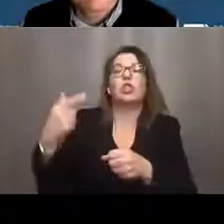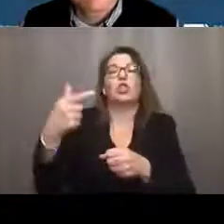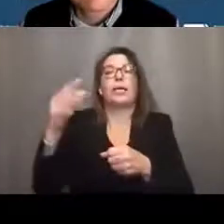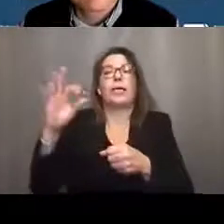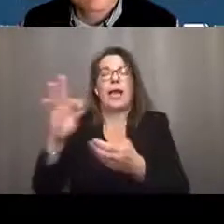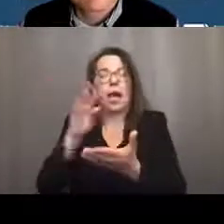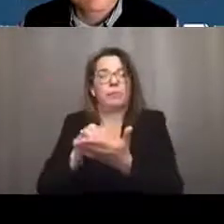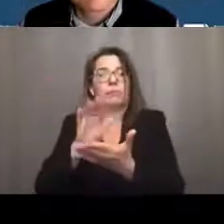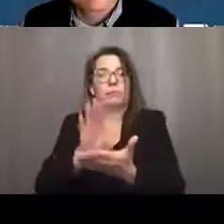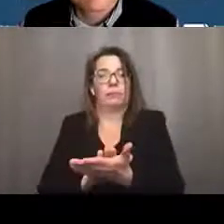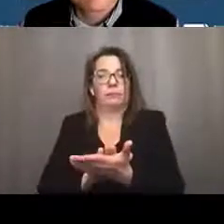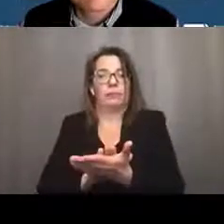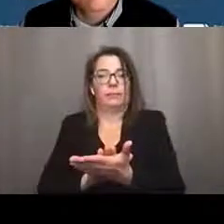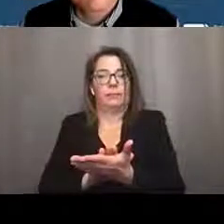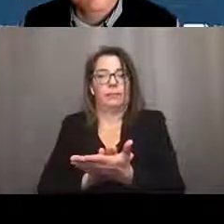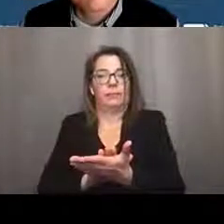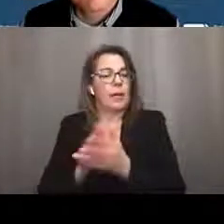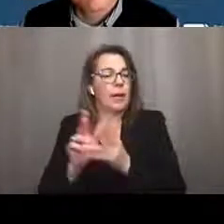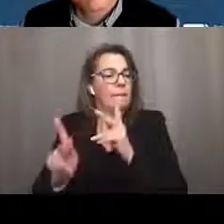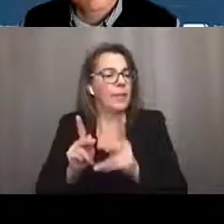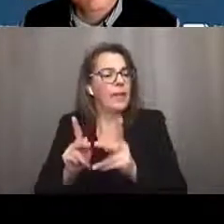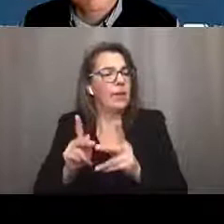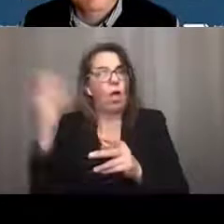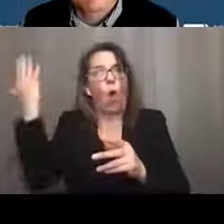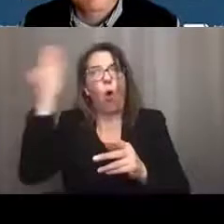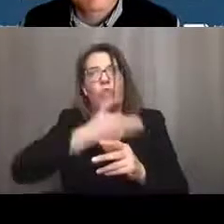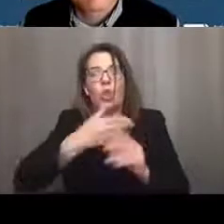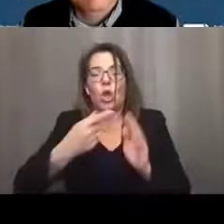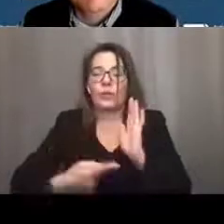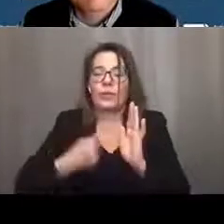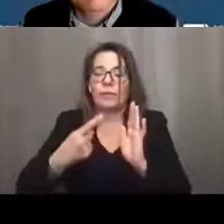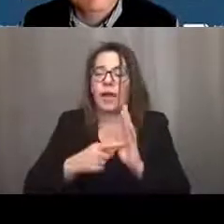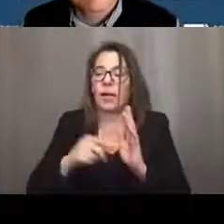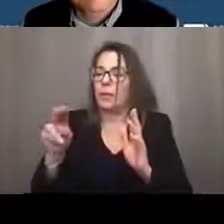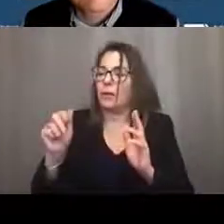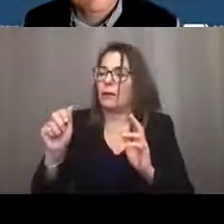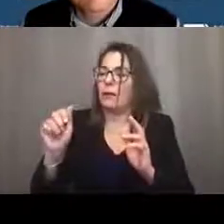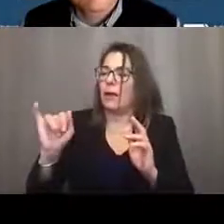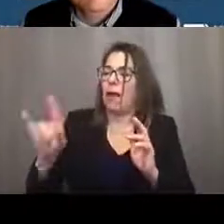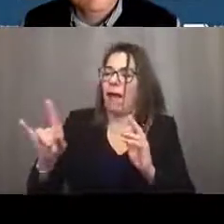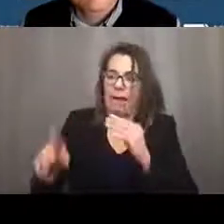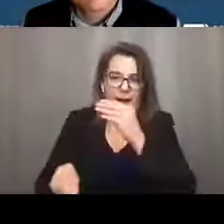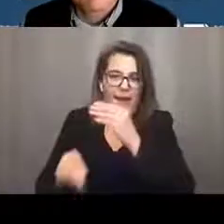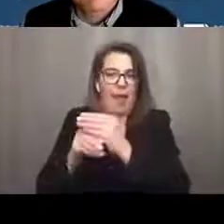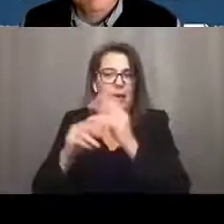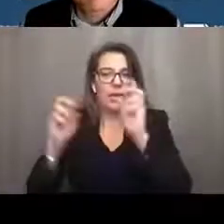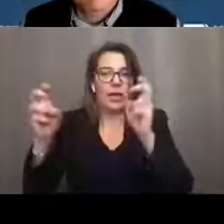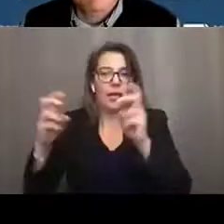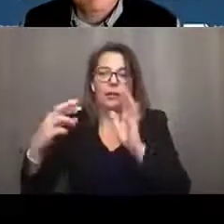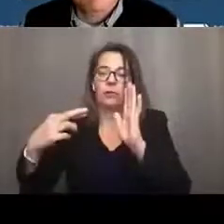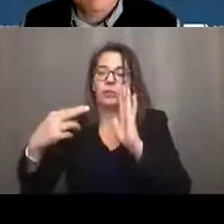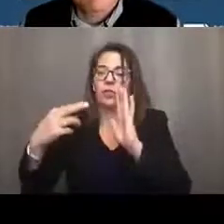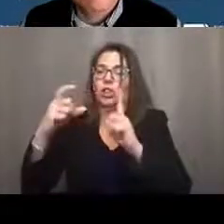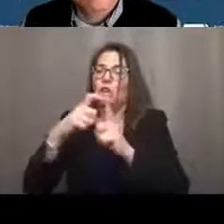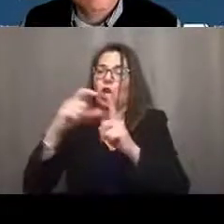This is one I think that people overlook from time to time, NIAID has actually begun adding a Term of Award to help grantees out to let them know